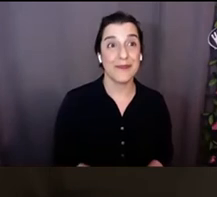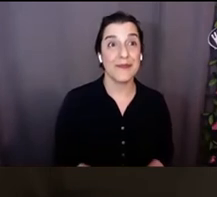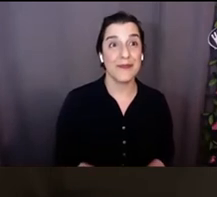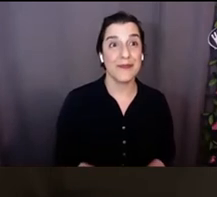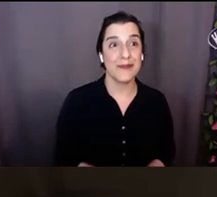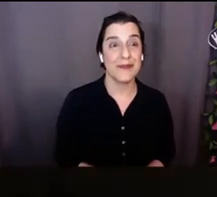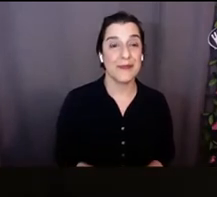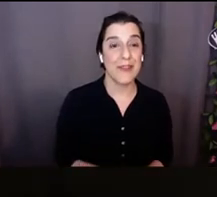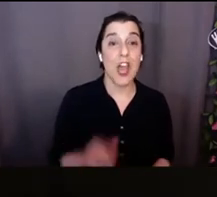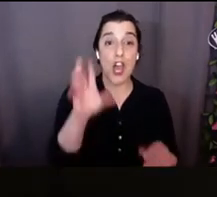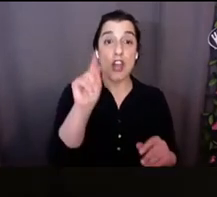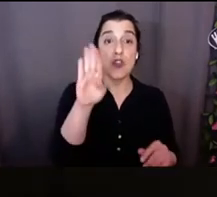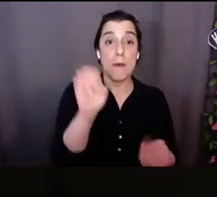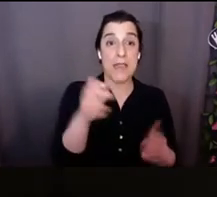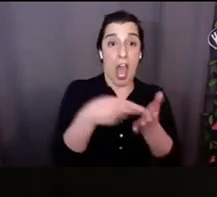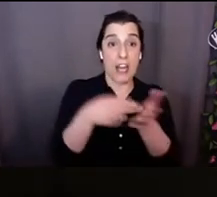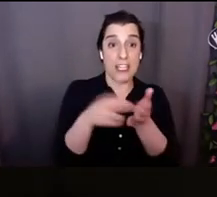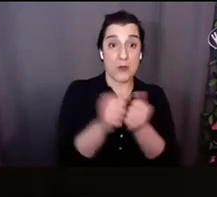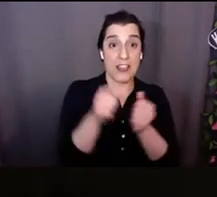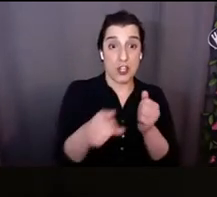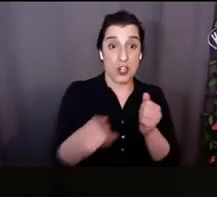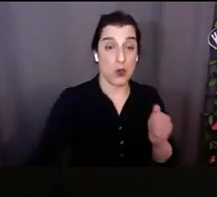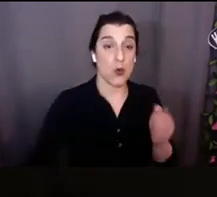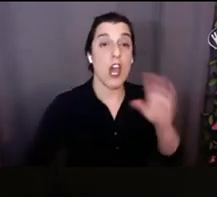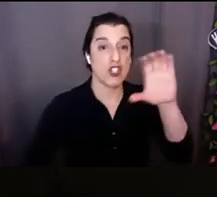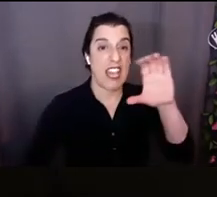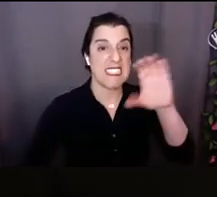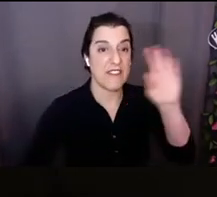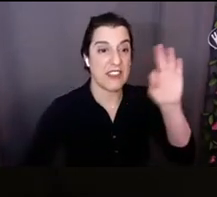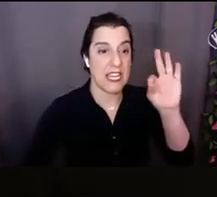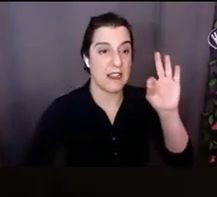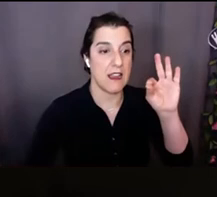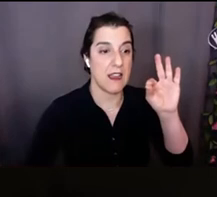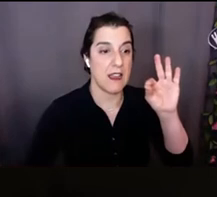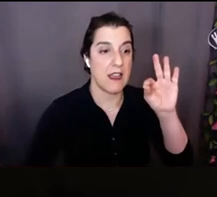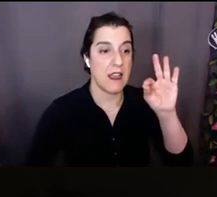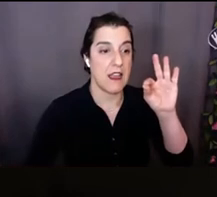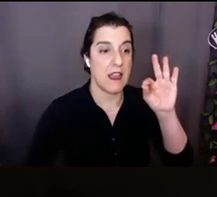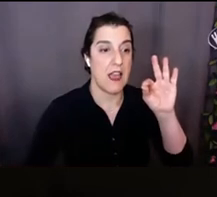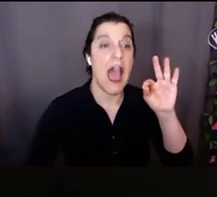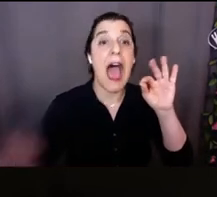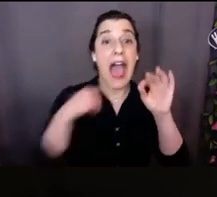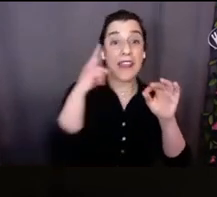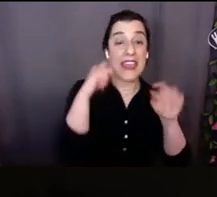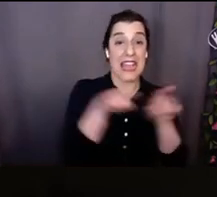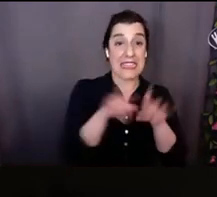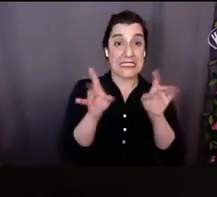To be honest with you, I think, you know, as terrible as this pandemic is, in a lot of ways,